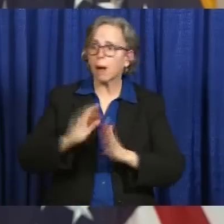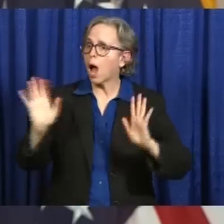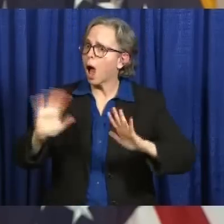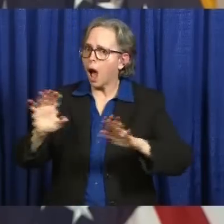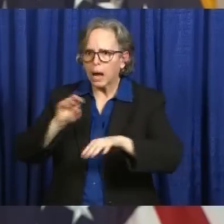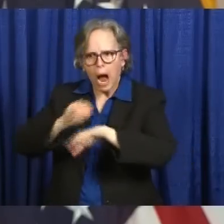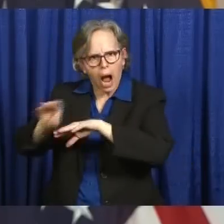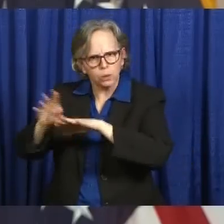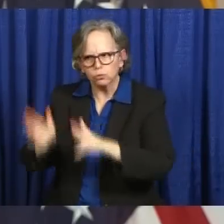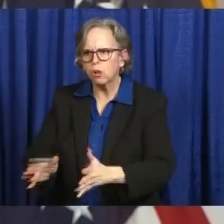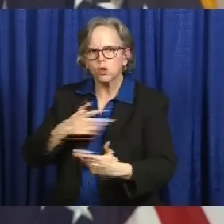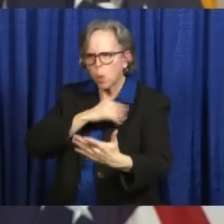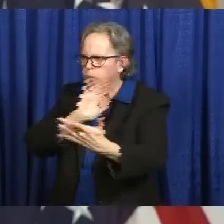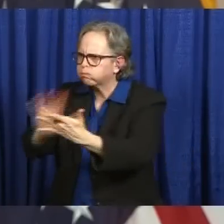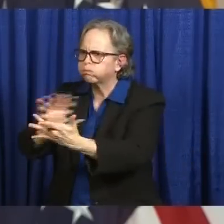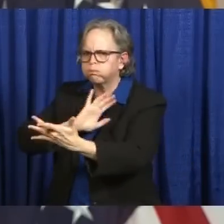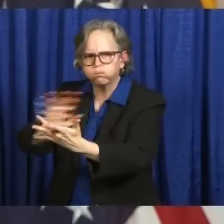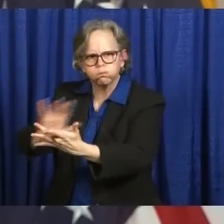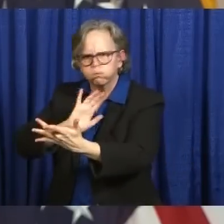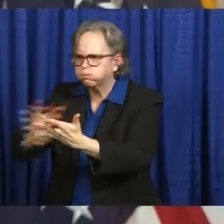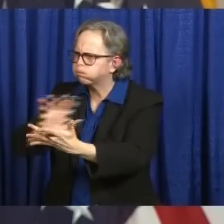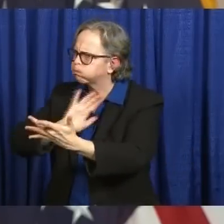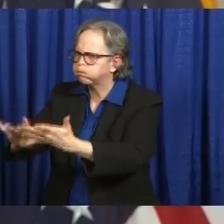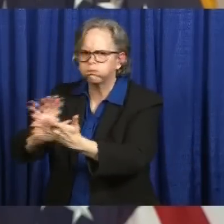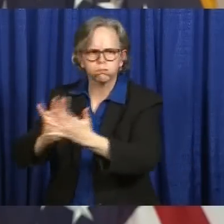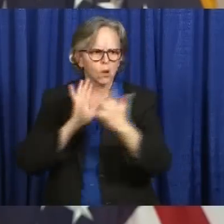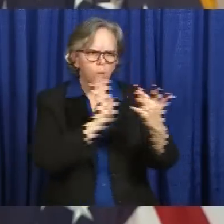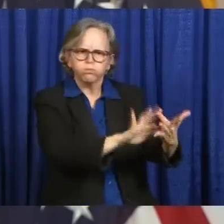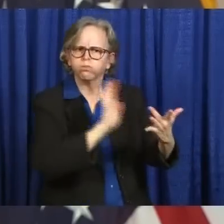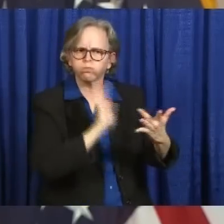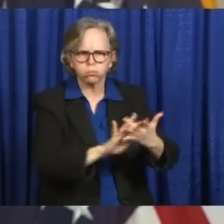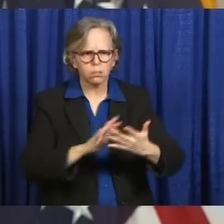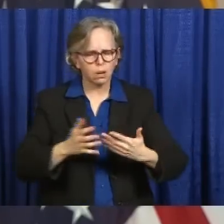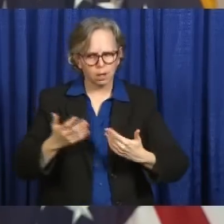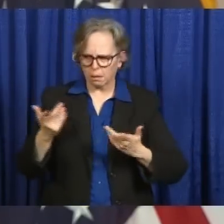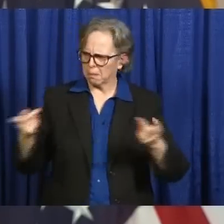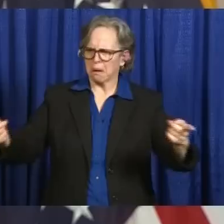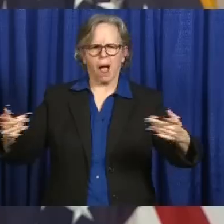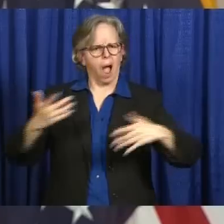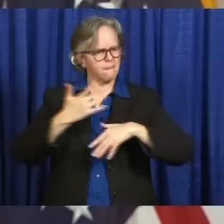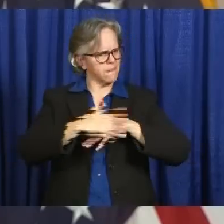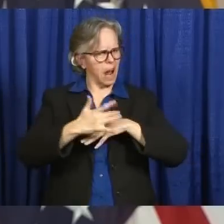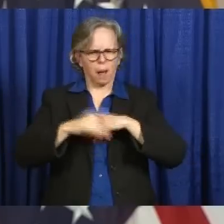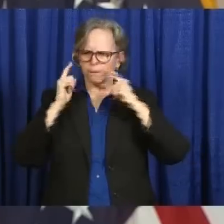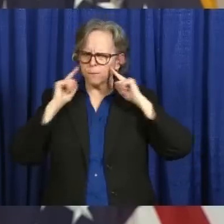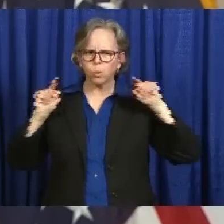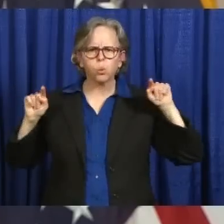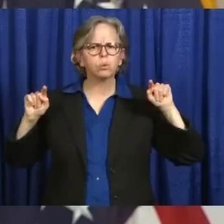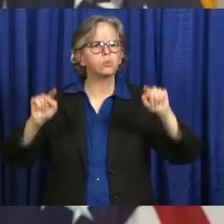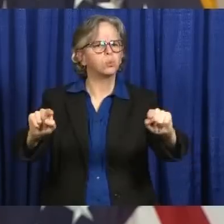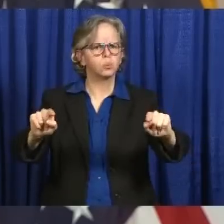HAVE NEW SYMPTOMS. IF YOU ARE IN TREATMENT FOR ADDICTION ISSUES, STAY IN TOUCH WITH YOUR HEALTH COUNSELOR. BOTH VISIBLE CARE DOCTORS AND